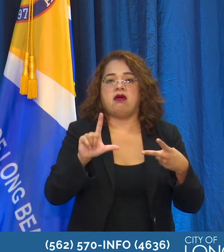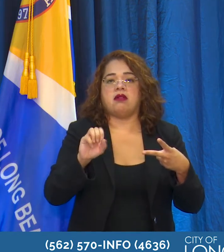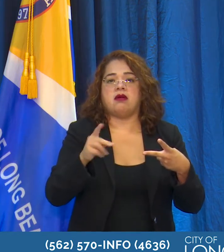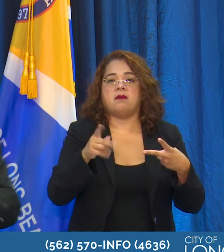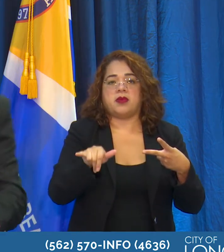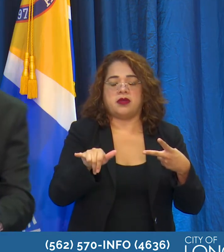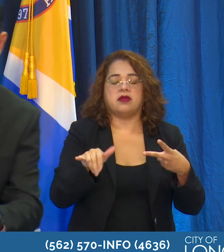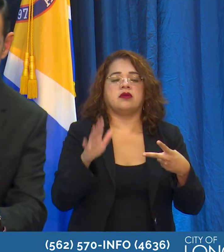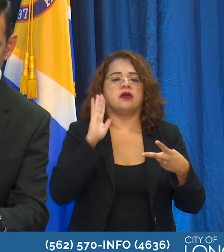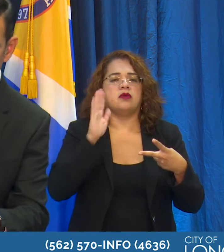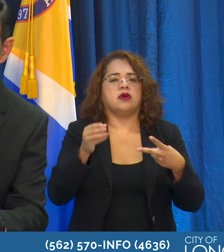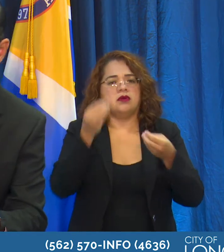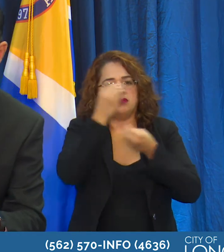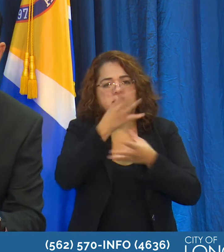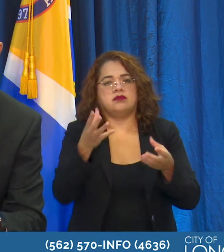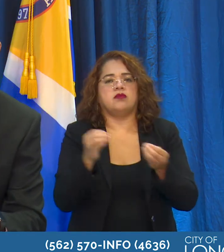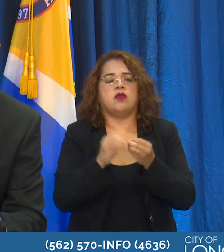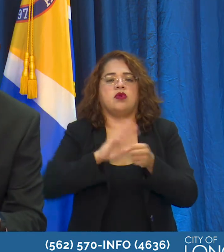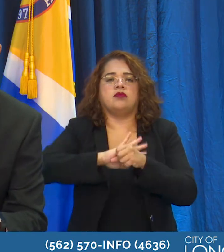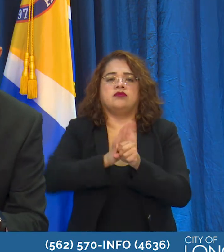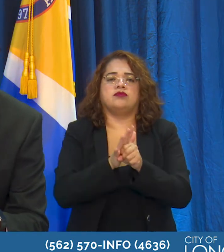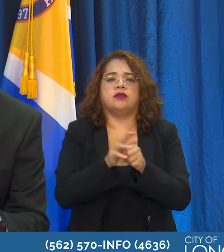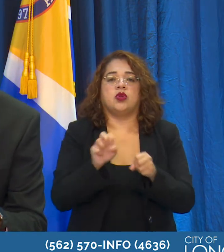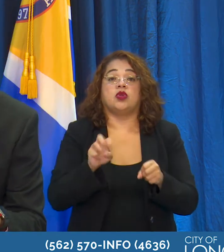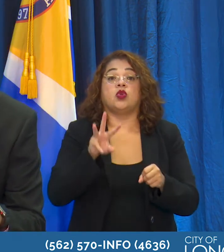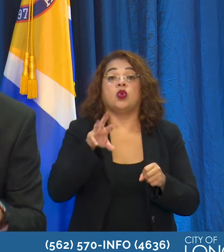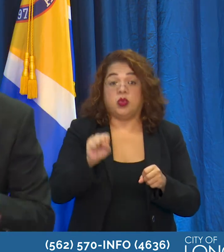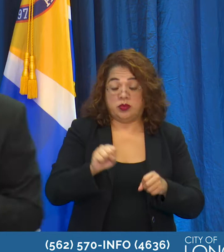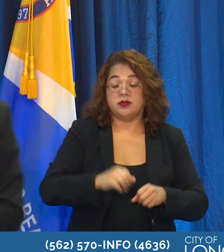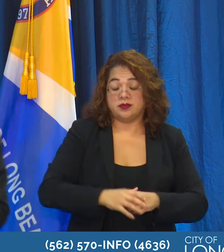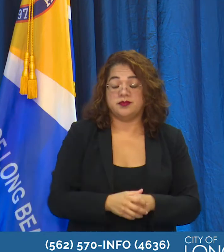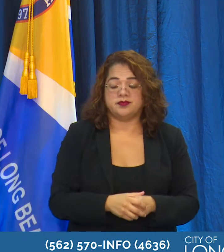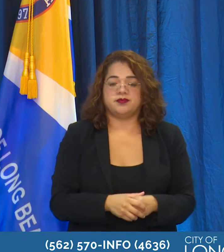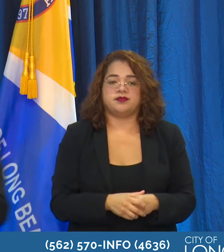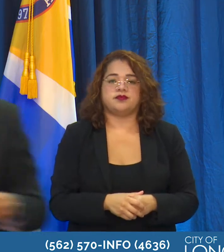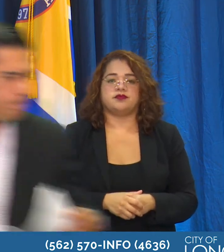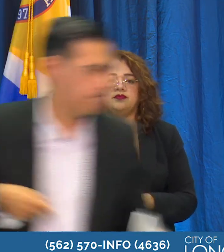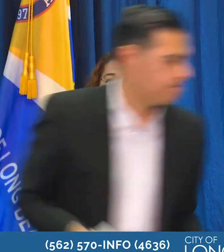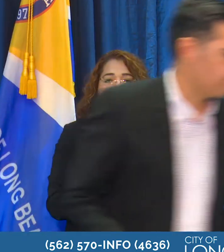Thank you.